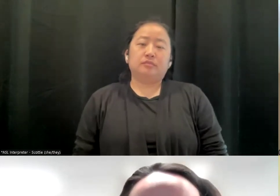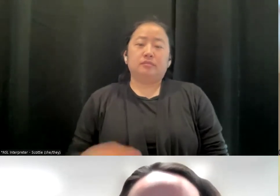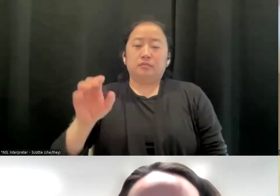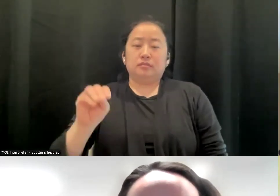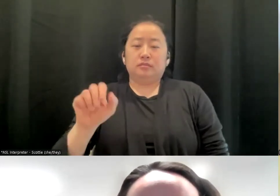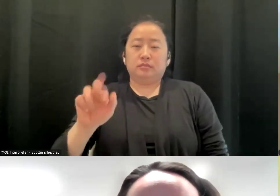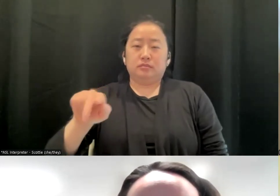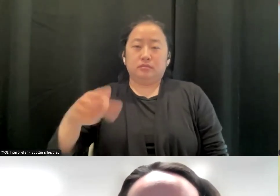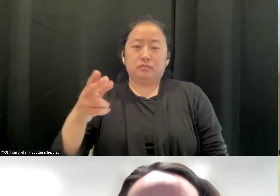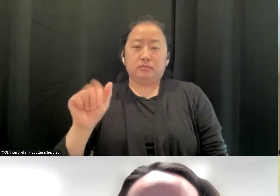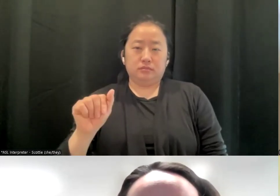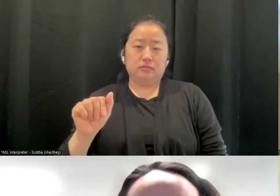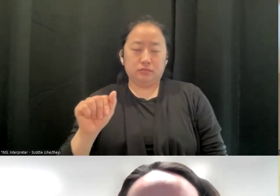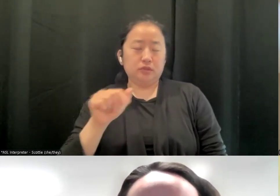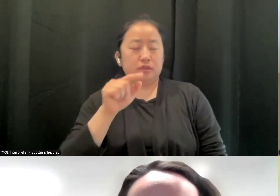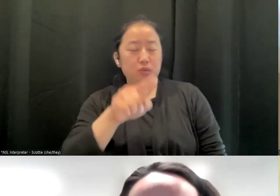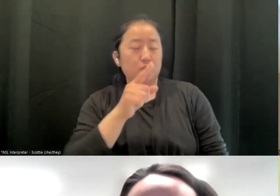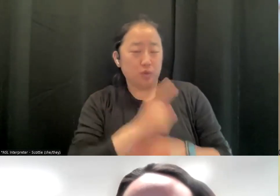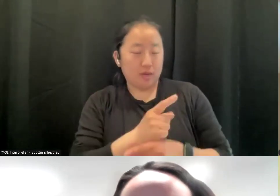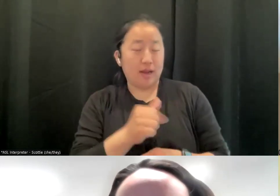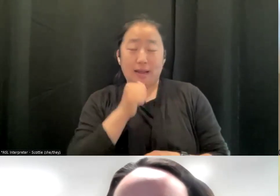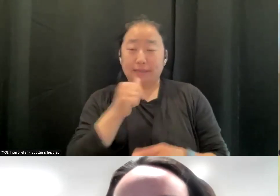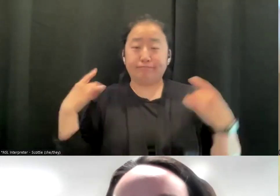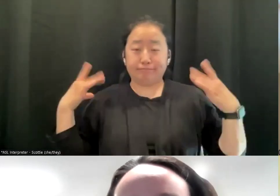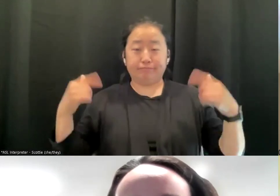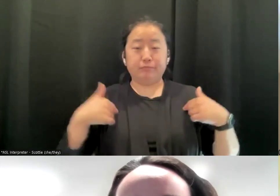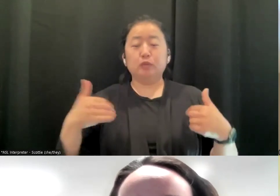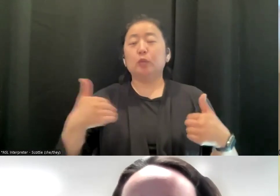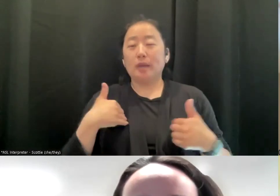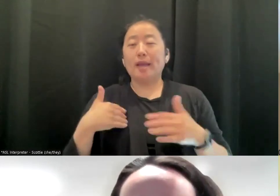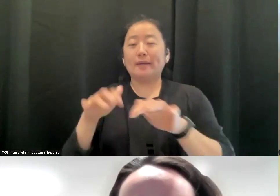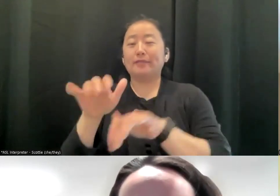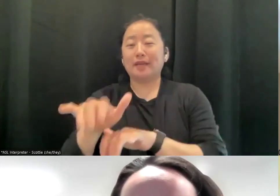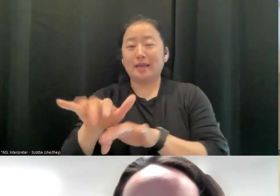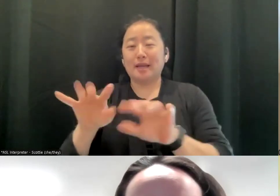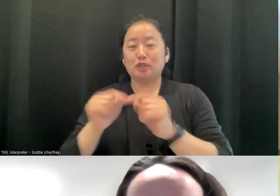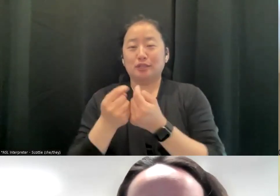but I will not take any credit for that. We have a captioning team here so they did it all,